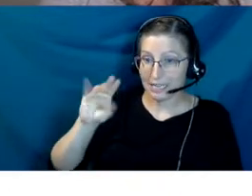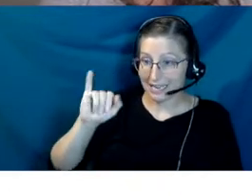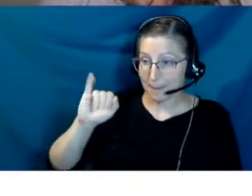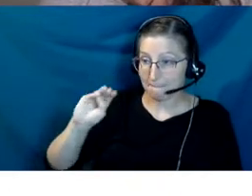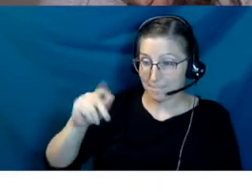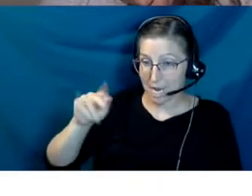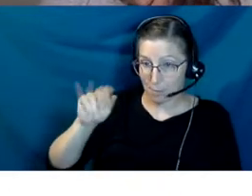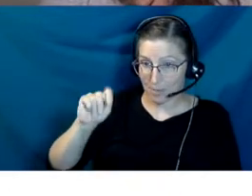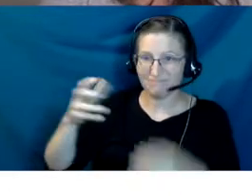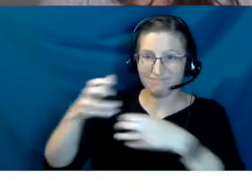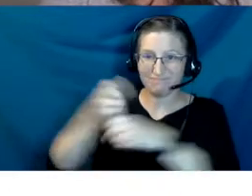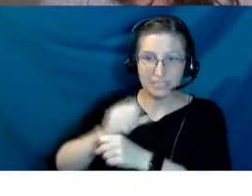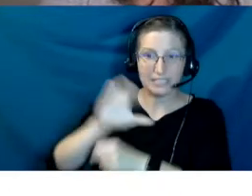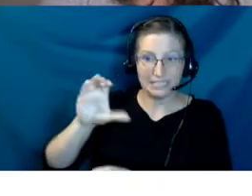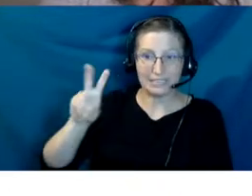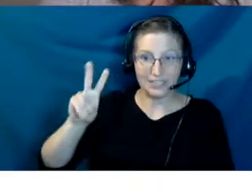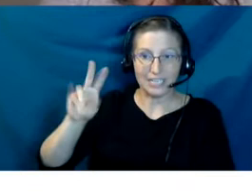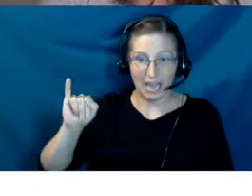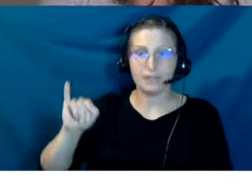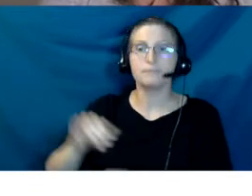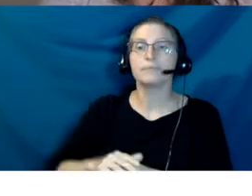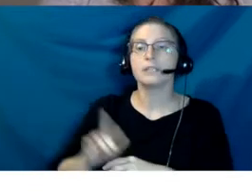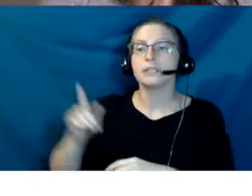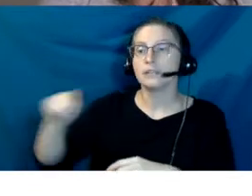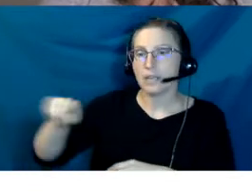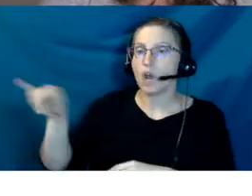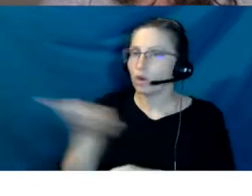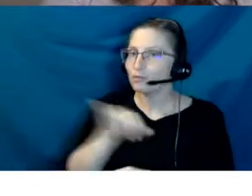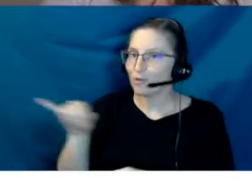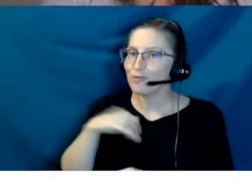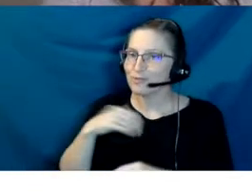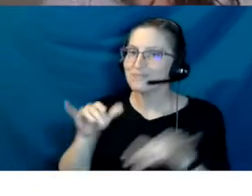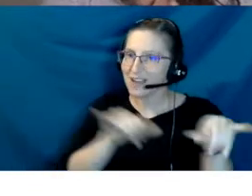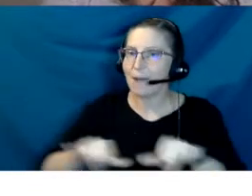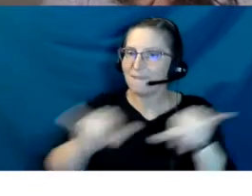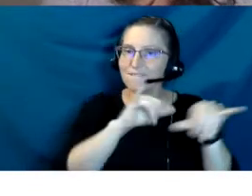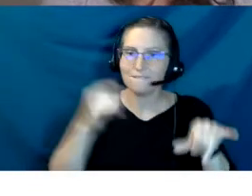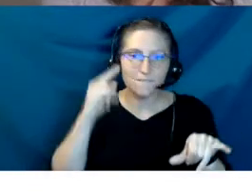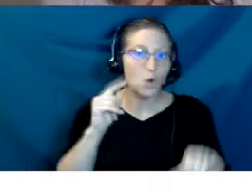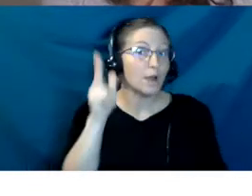input. And so it is really fair to assume that if a child has CVI, they may also have